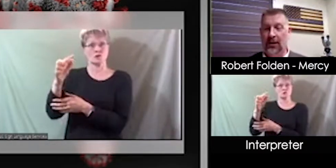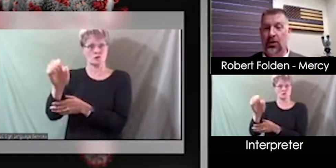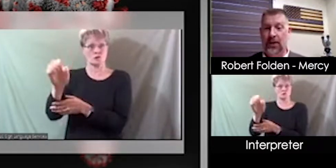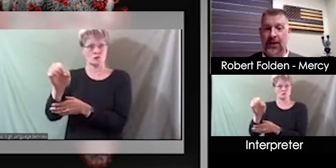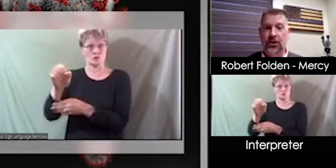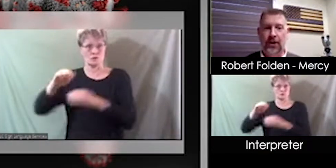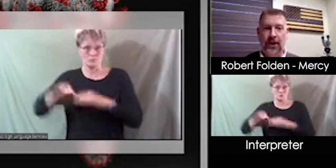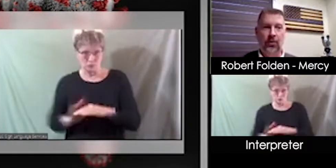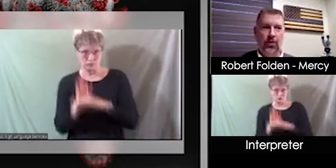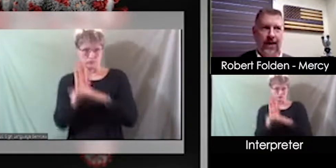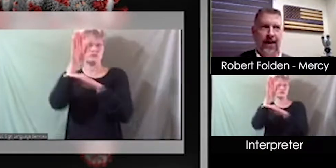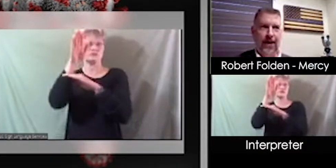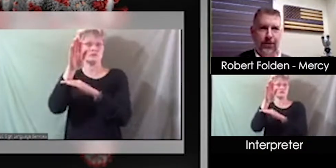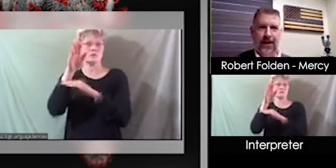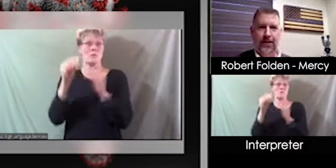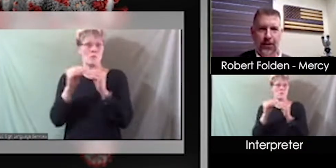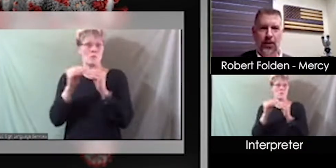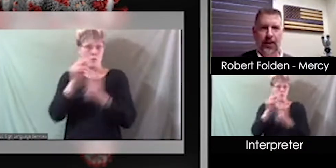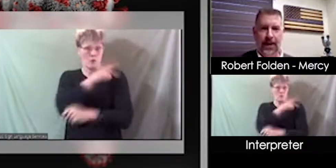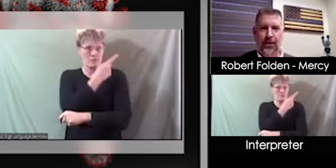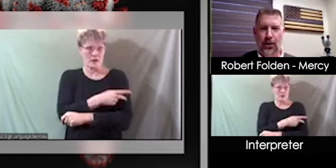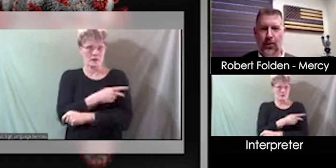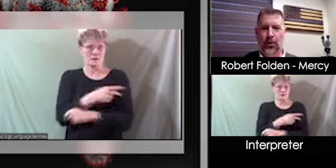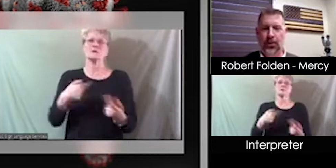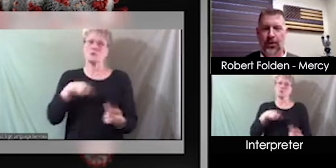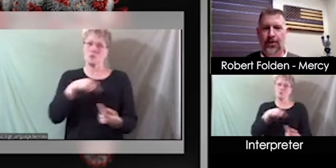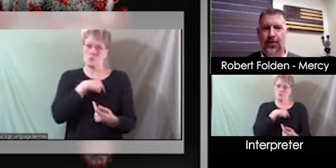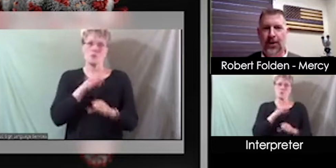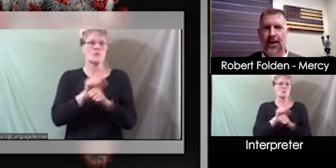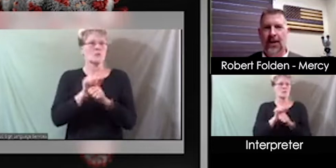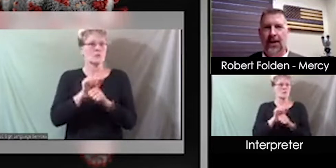literally doing right now down in our board room.